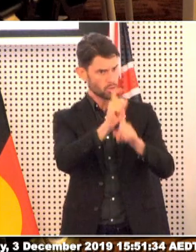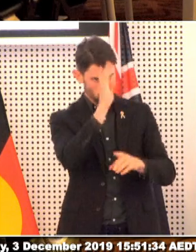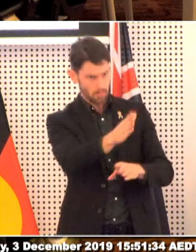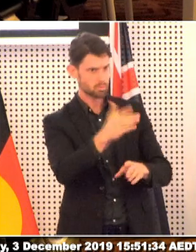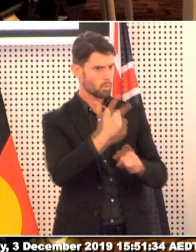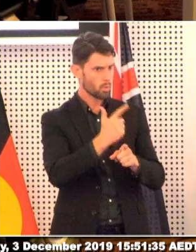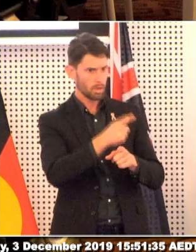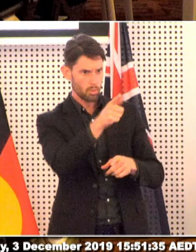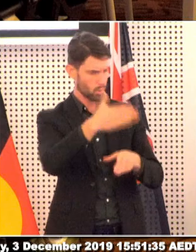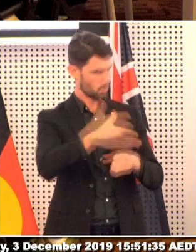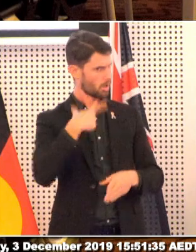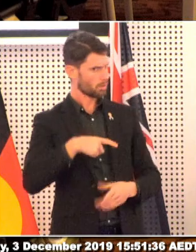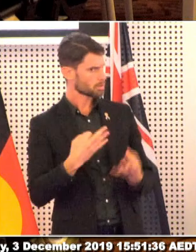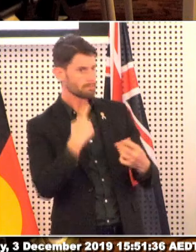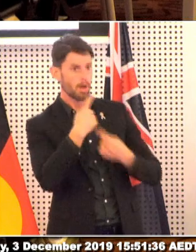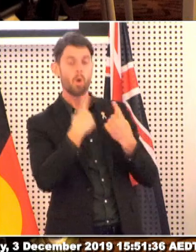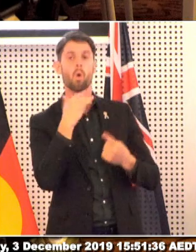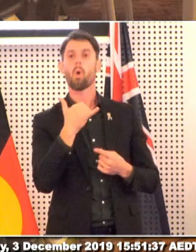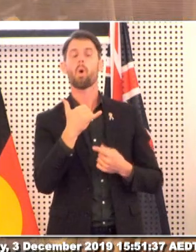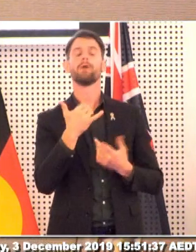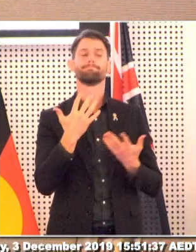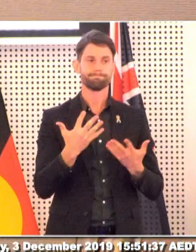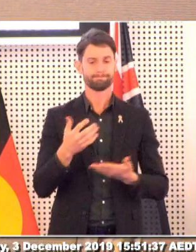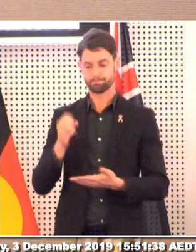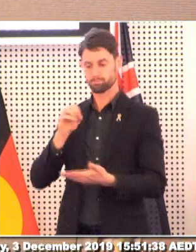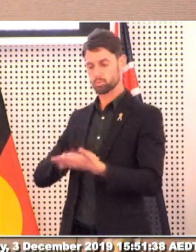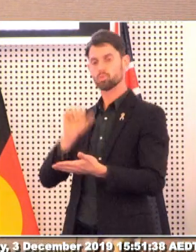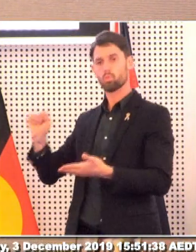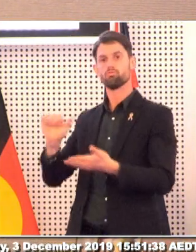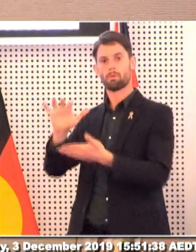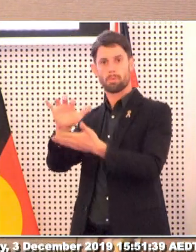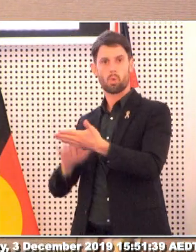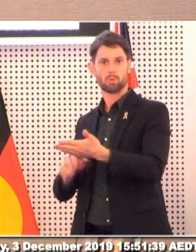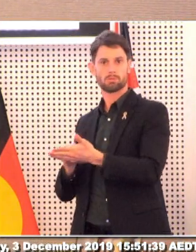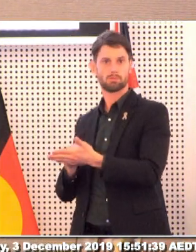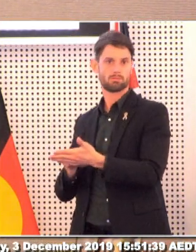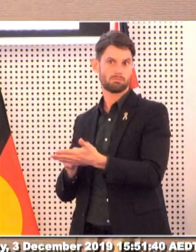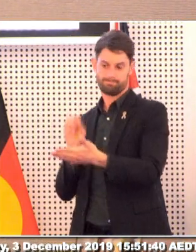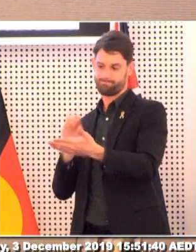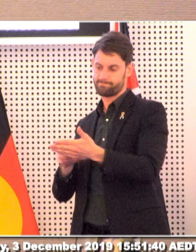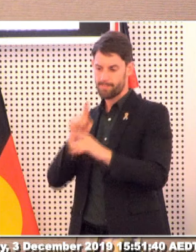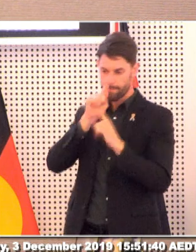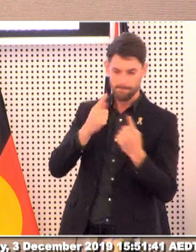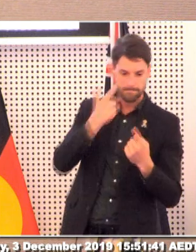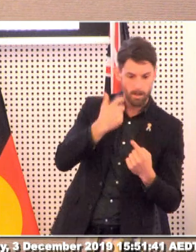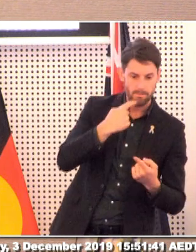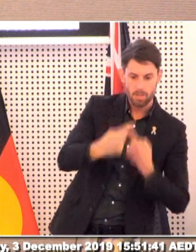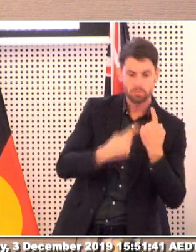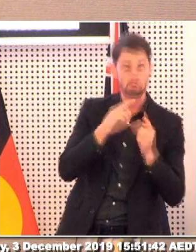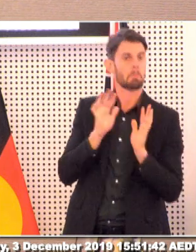Well, actually, I rely on the staff to provide, yes, a certain level of